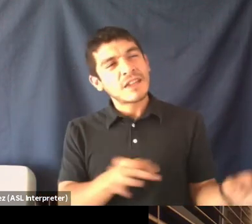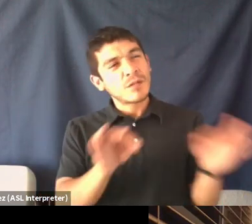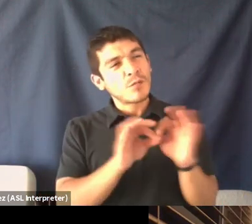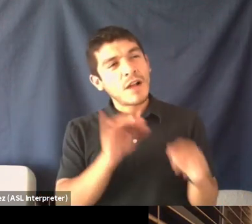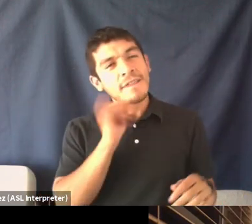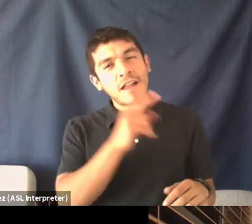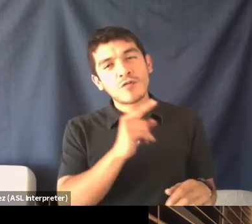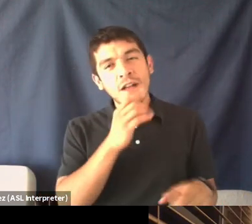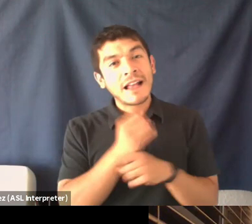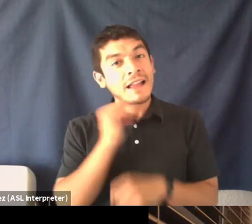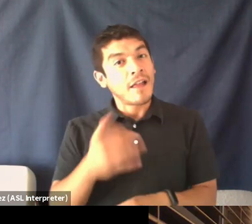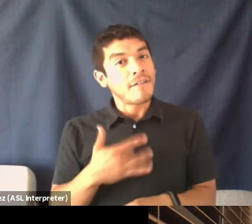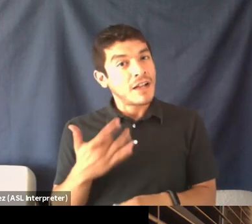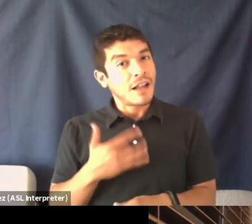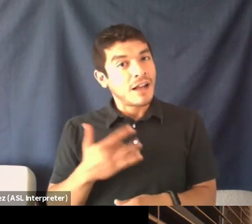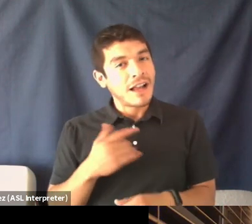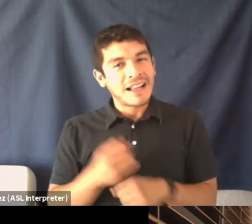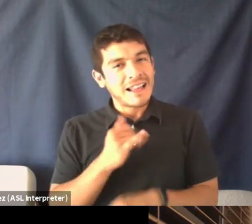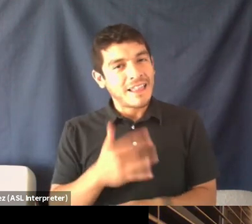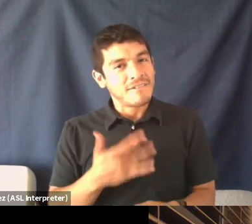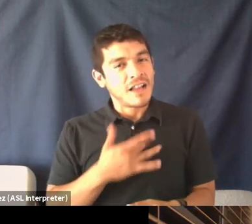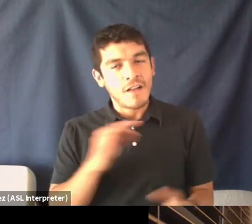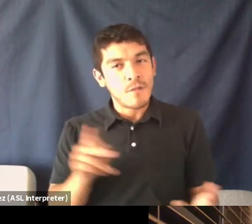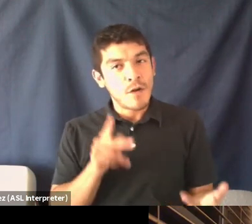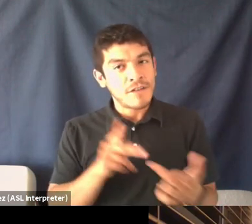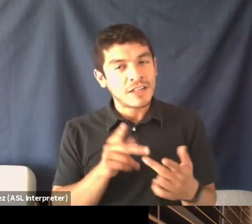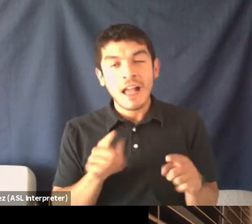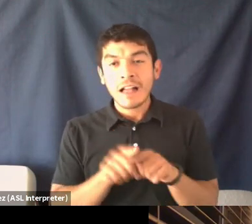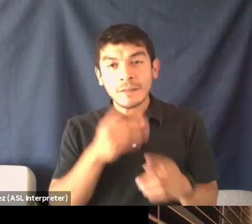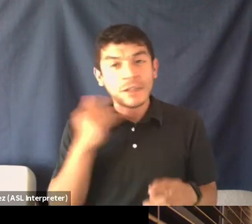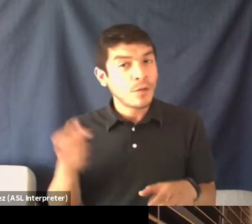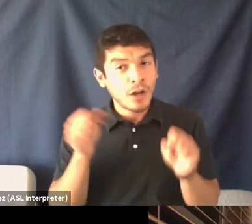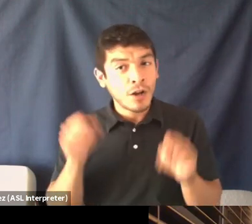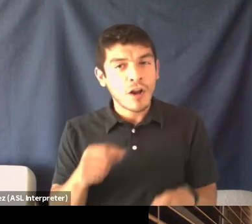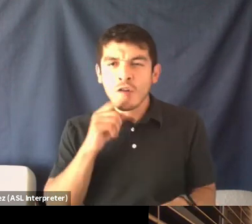get that feeling of perfection as best as we could, and really have choreographed images